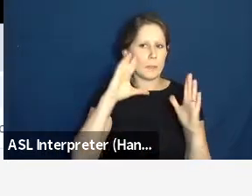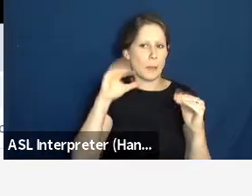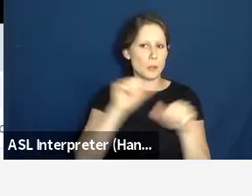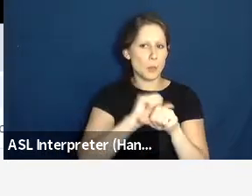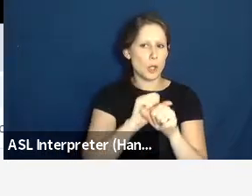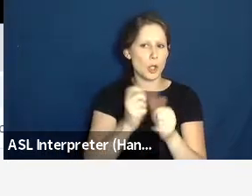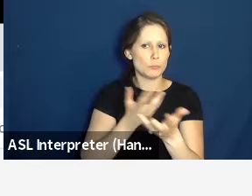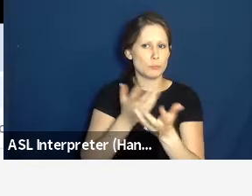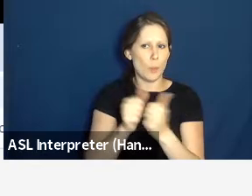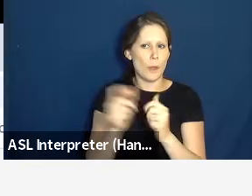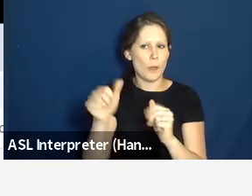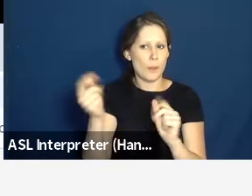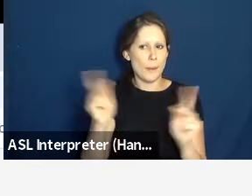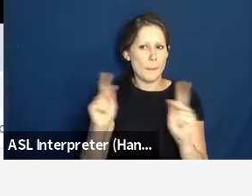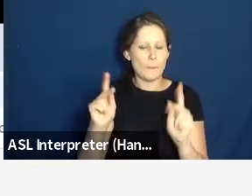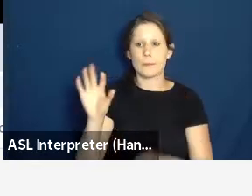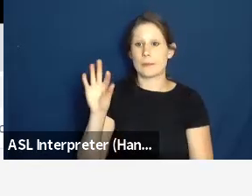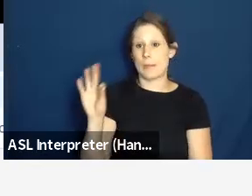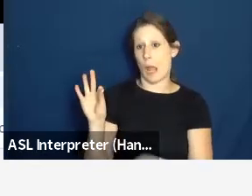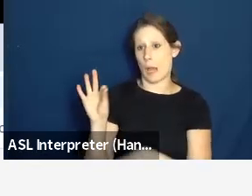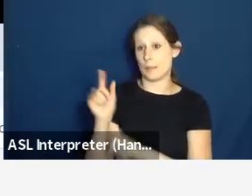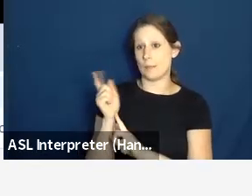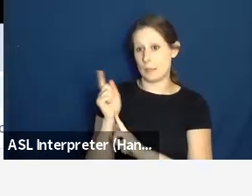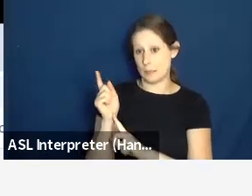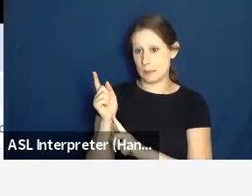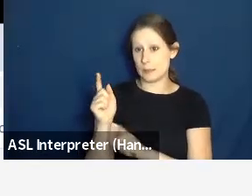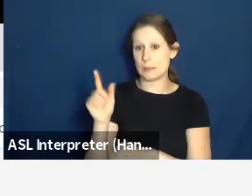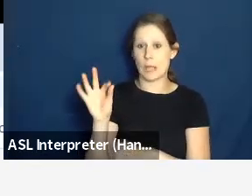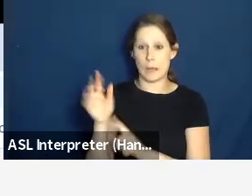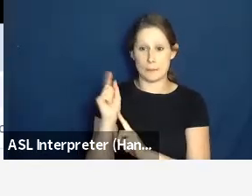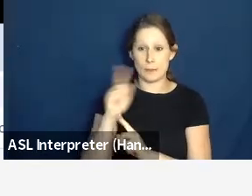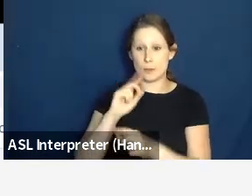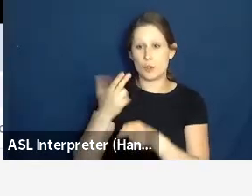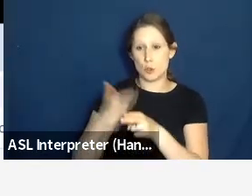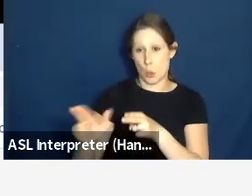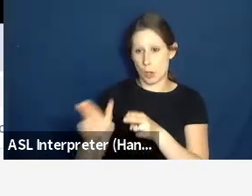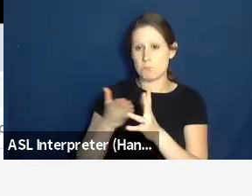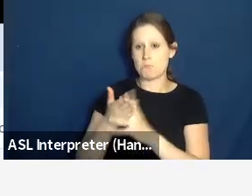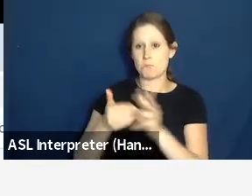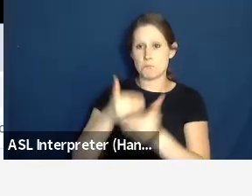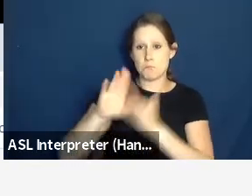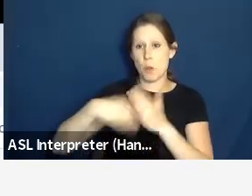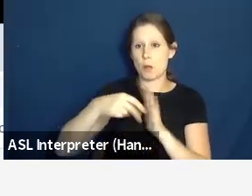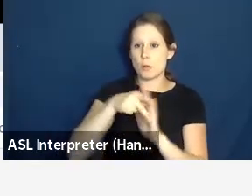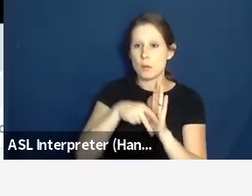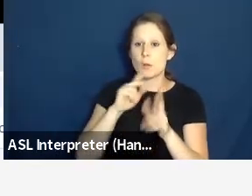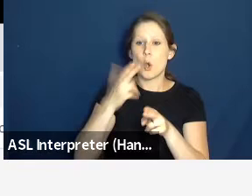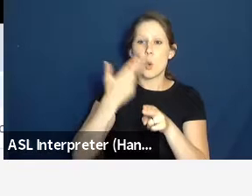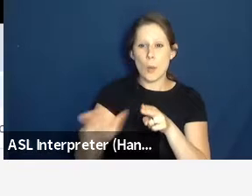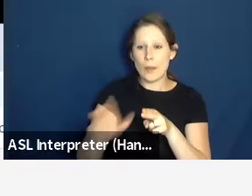It's only nine minutes, an overview of the protocols, quick and entertaining. You will see